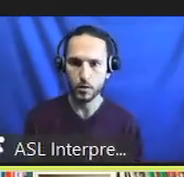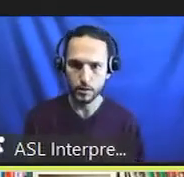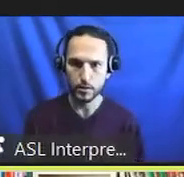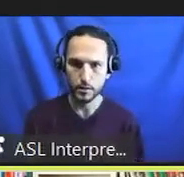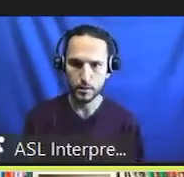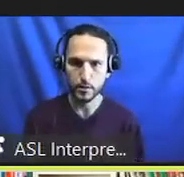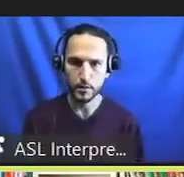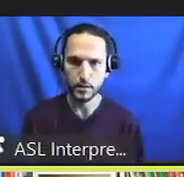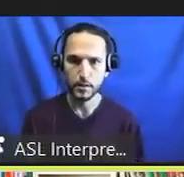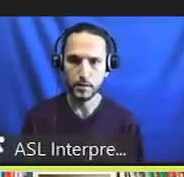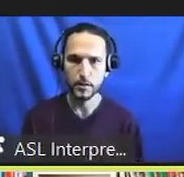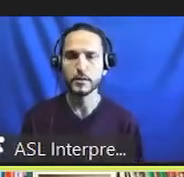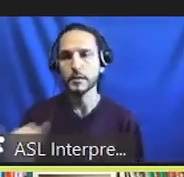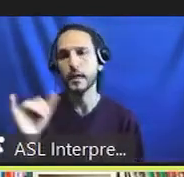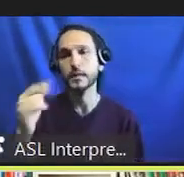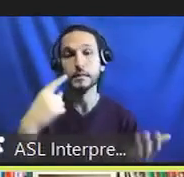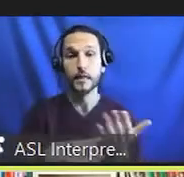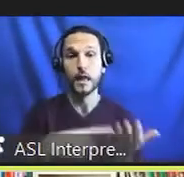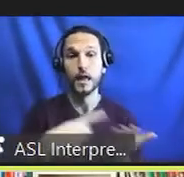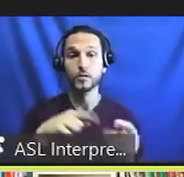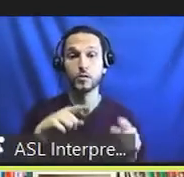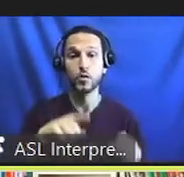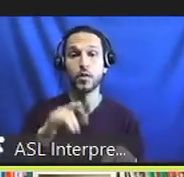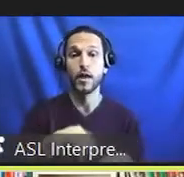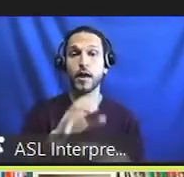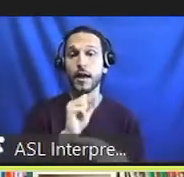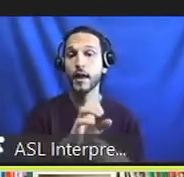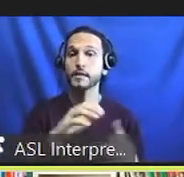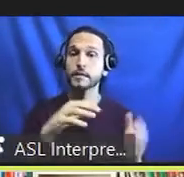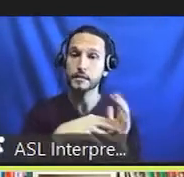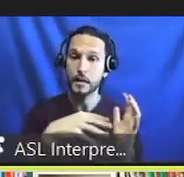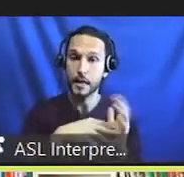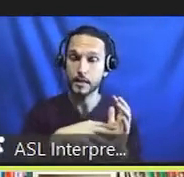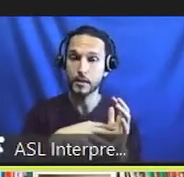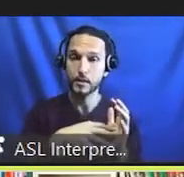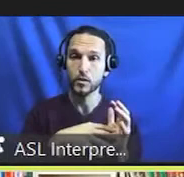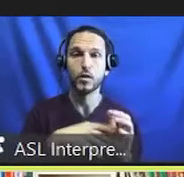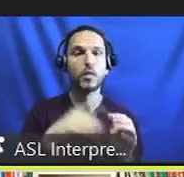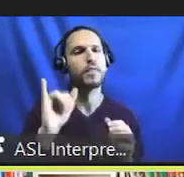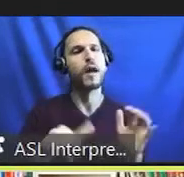And so as we'll discuss during the case studies in more detail, coming up, these requirements